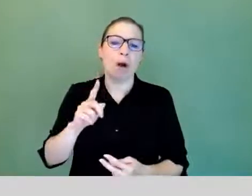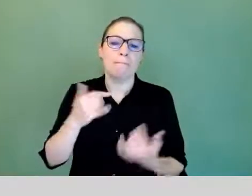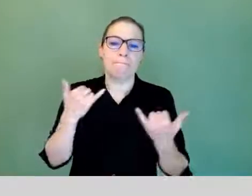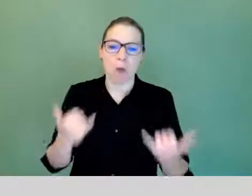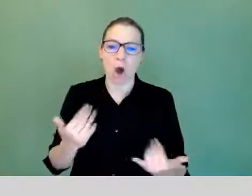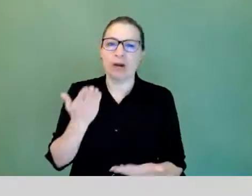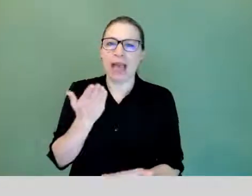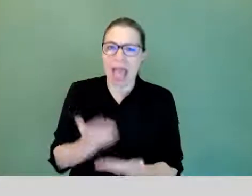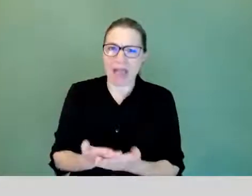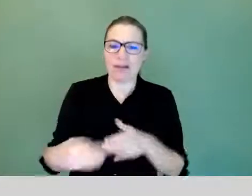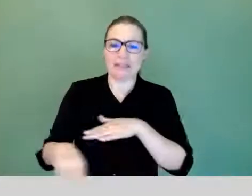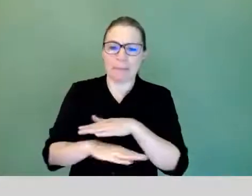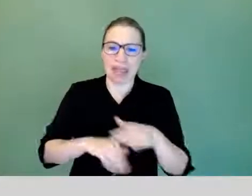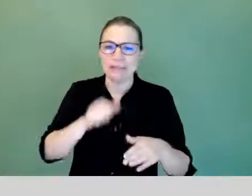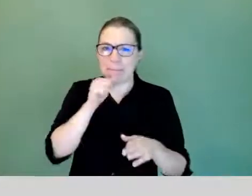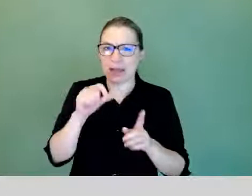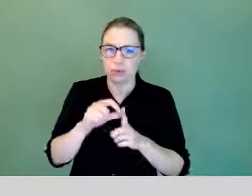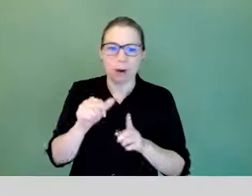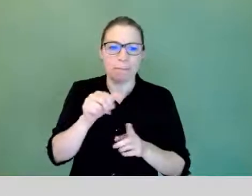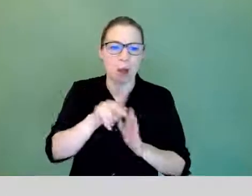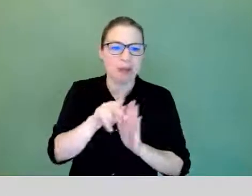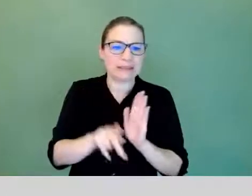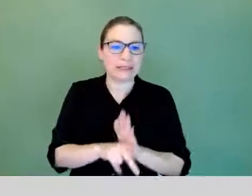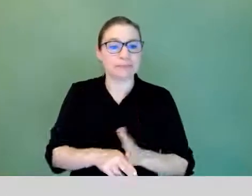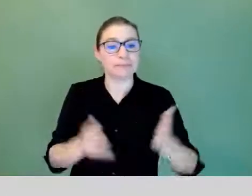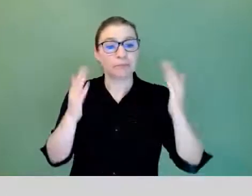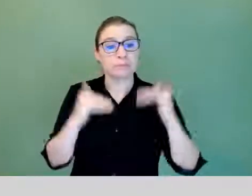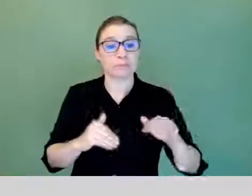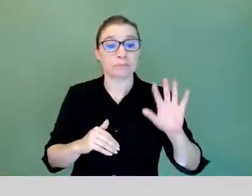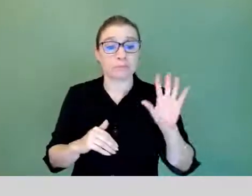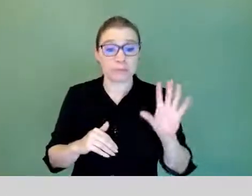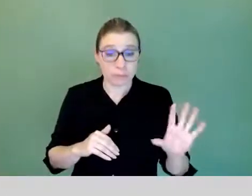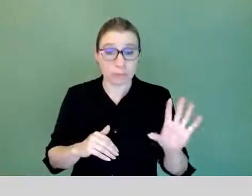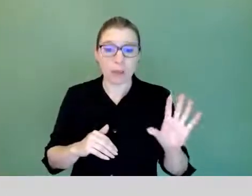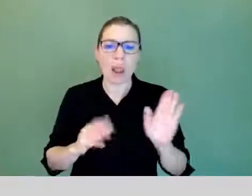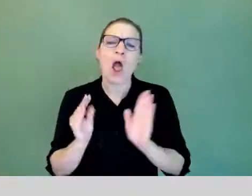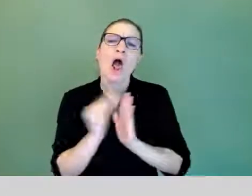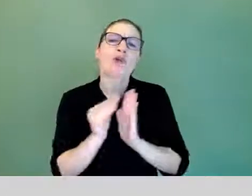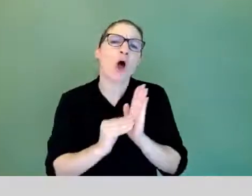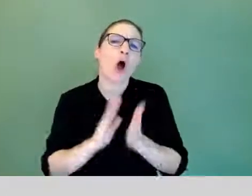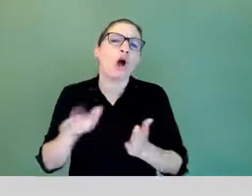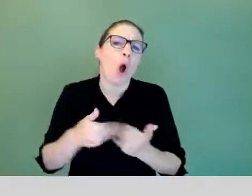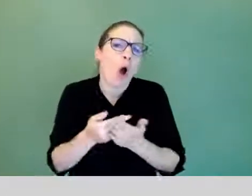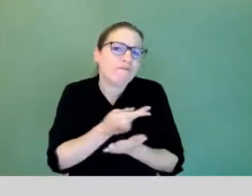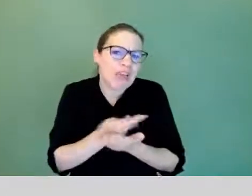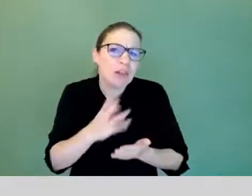And limit or increasingly delay failed login attempts. So log all failures and alert administrators